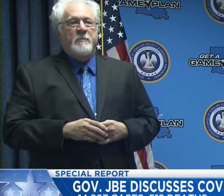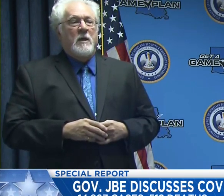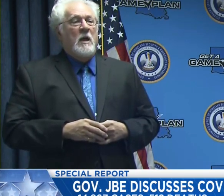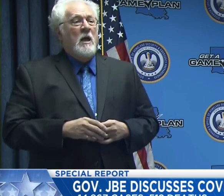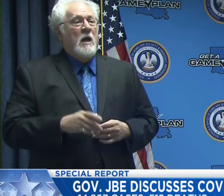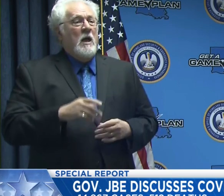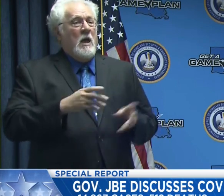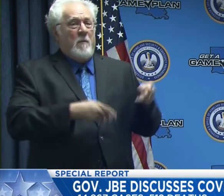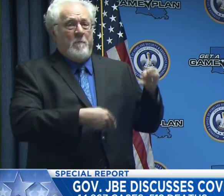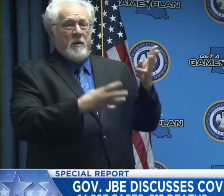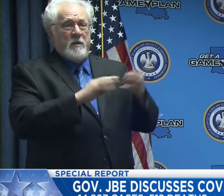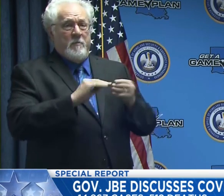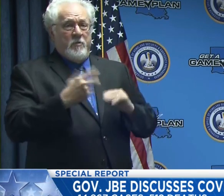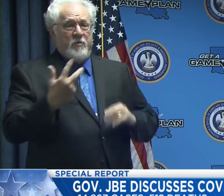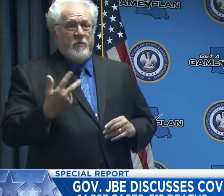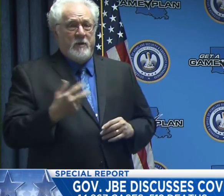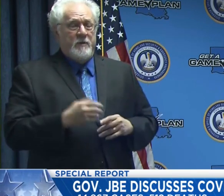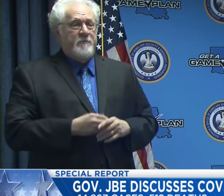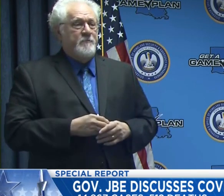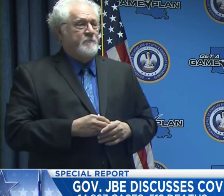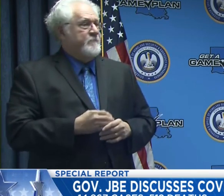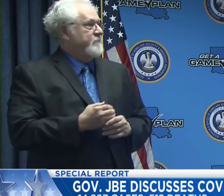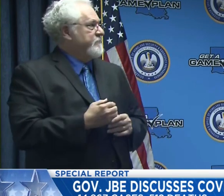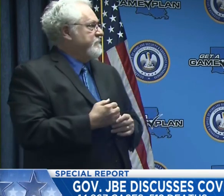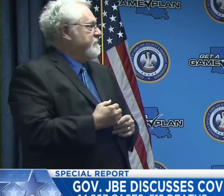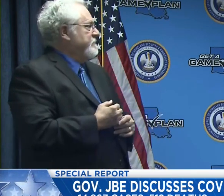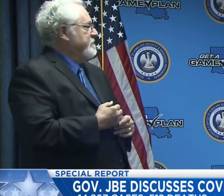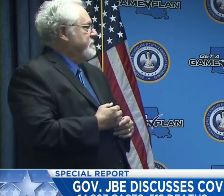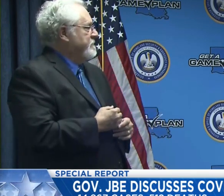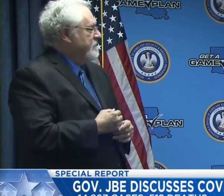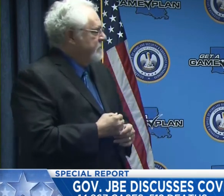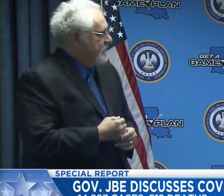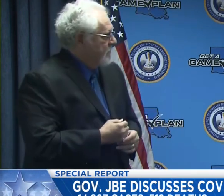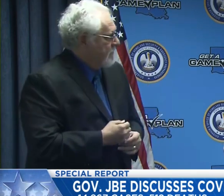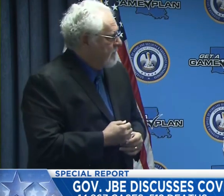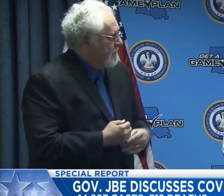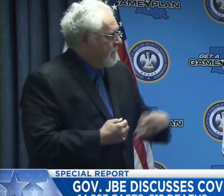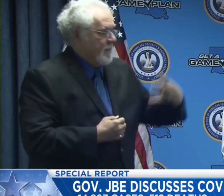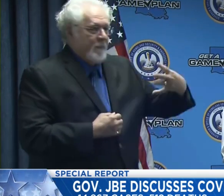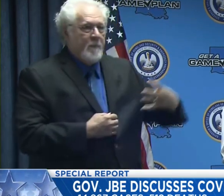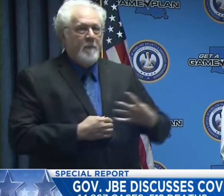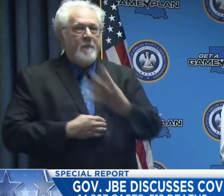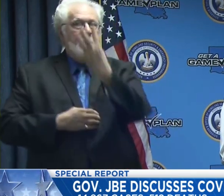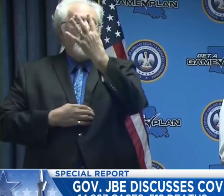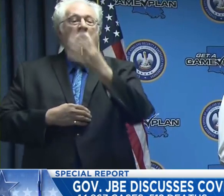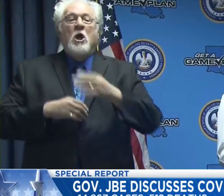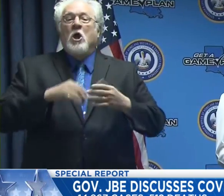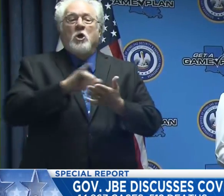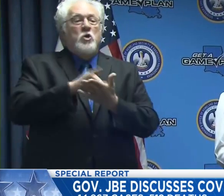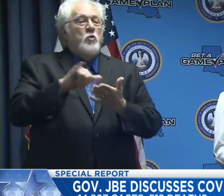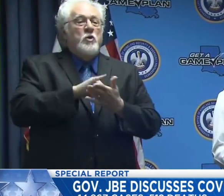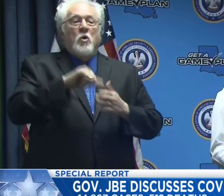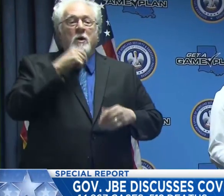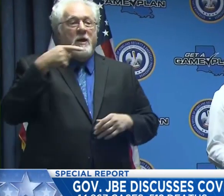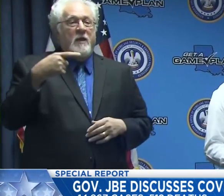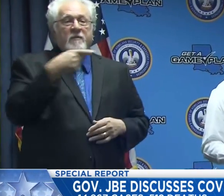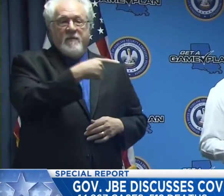WHAT THEY'RE ASKED TO DO, PRACTICING SOCIAL DISTANCING, PRACTICE GOOD HYGIENE AND MORE. IF YOU PUT UP GRAPH THREE,